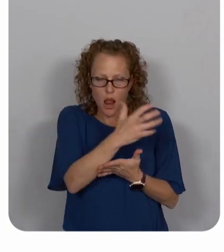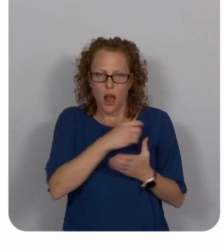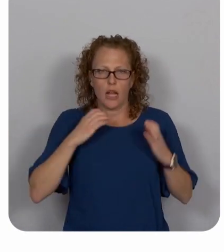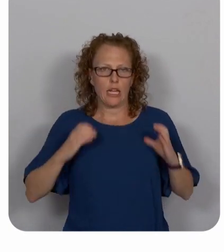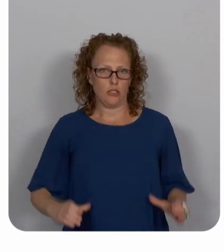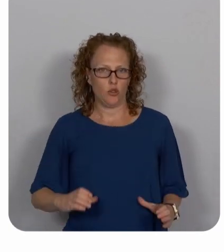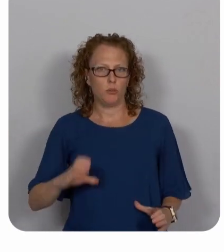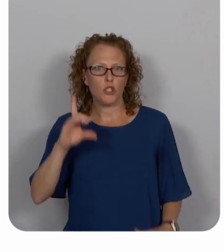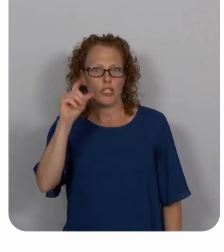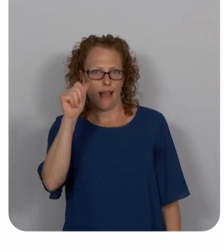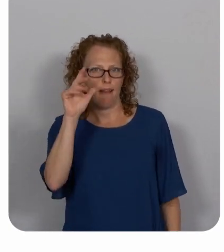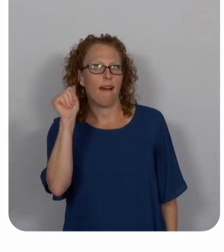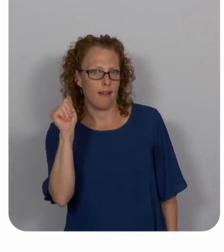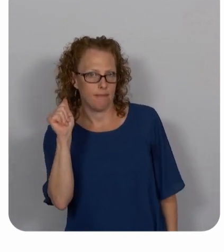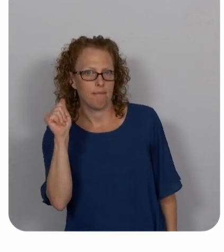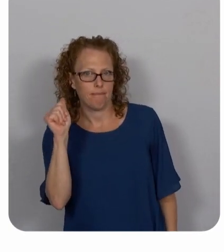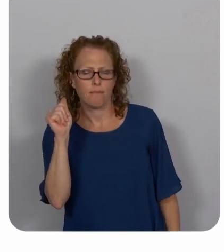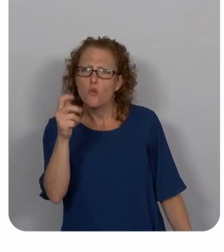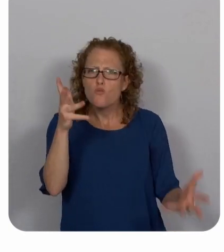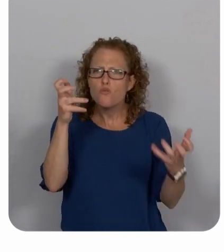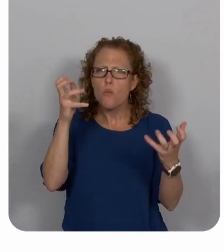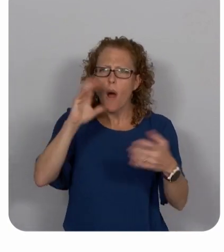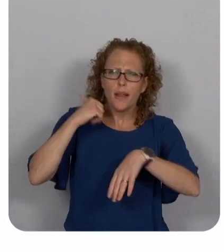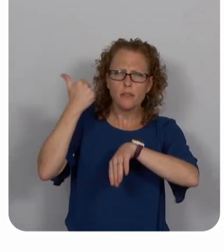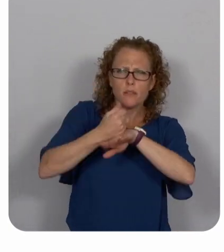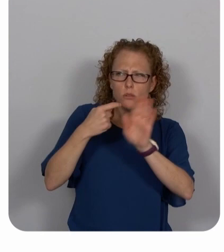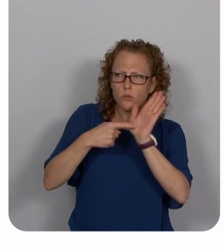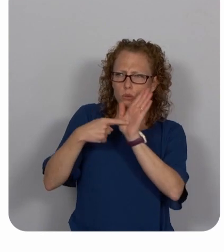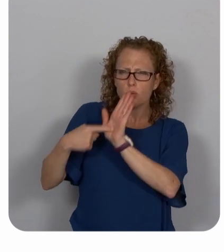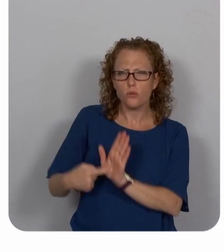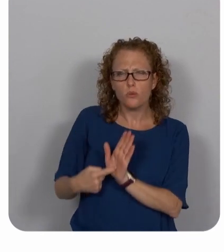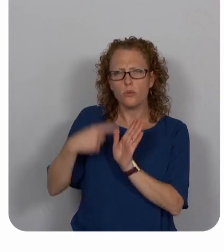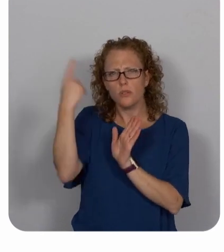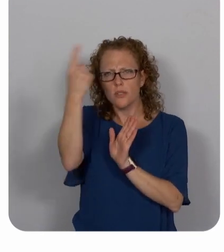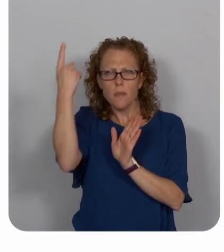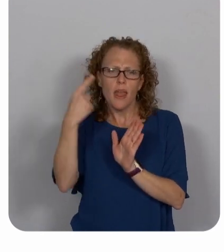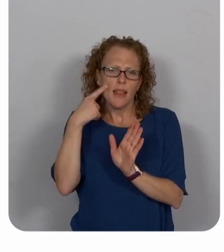and we wanted a model that allows us to have control over our data